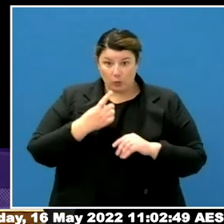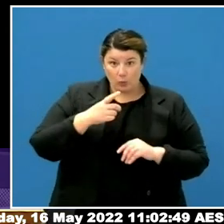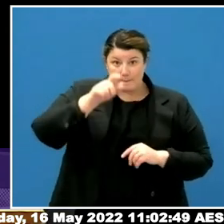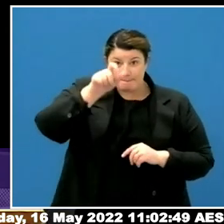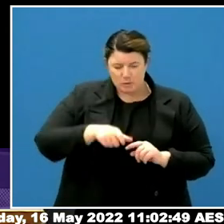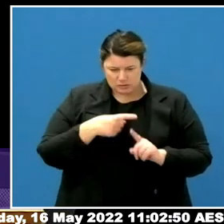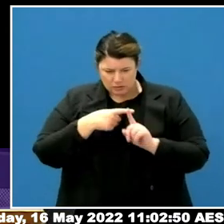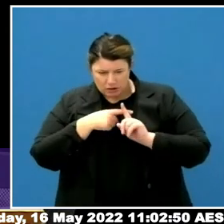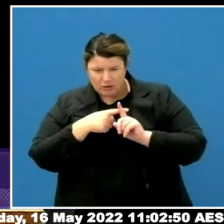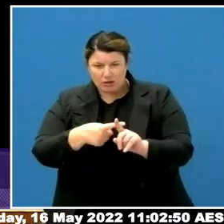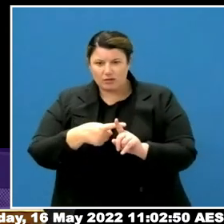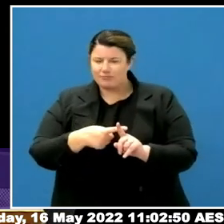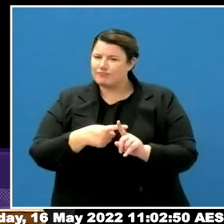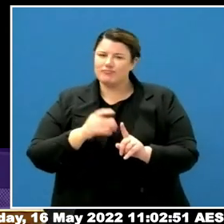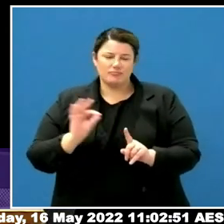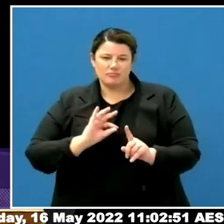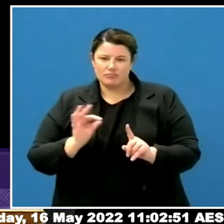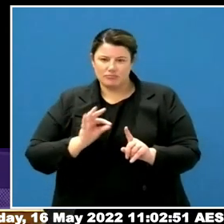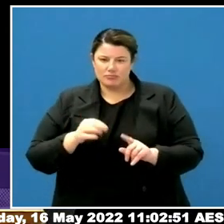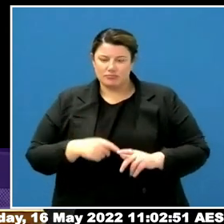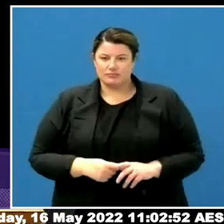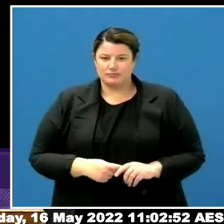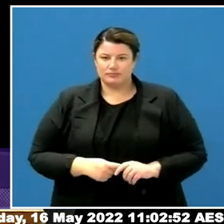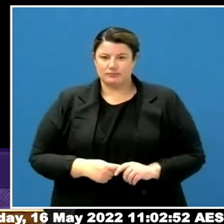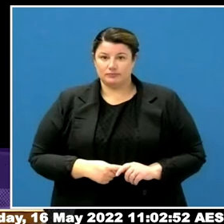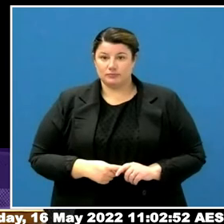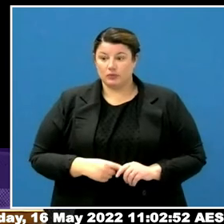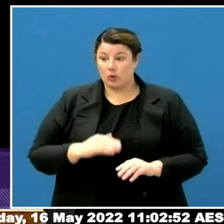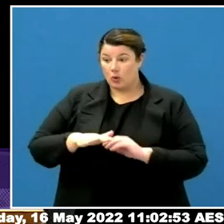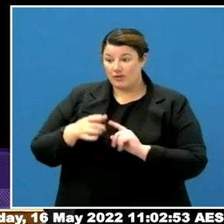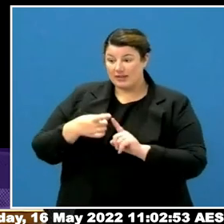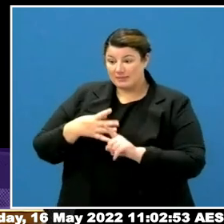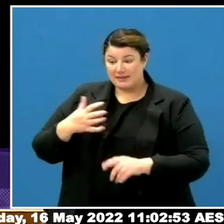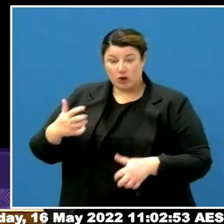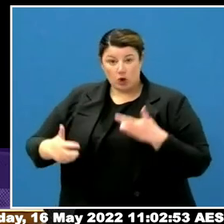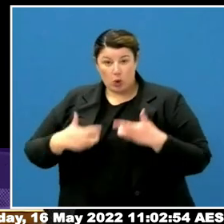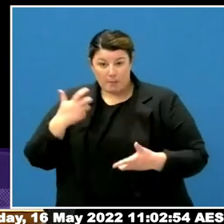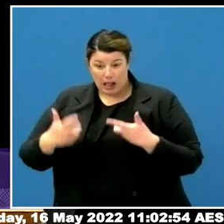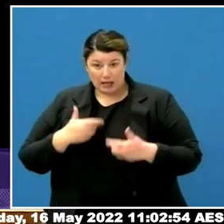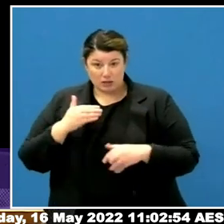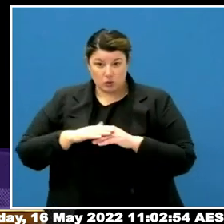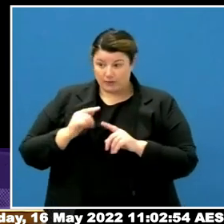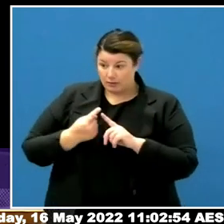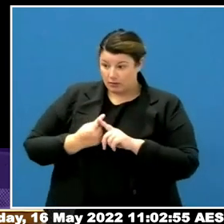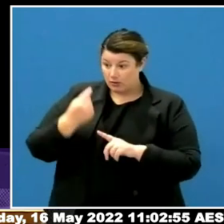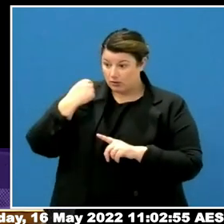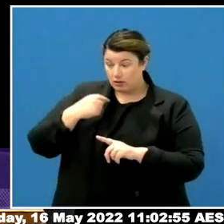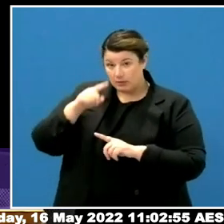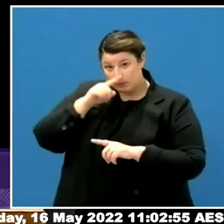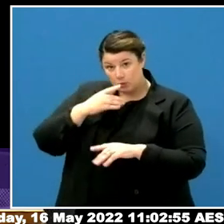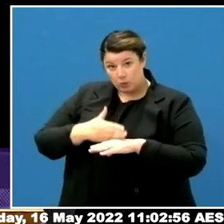Afford, nor is it about specific complaints and allegations made concerning former members of its senior executive team.